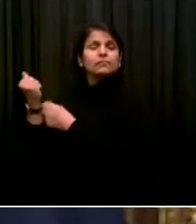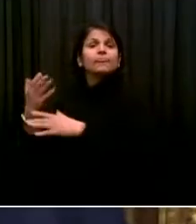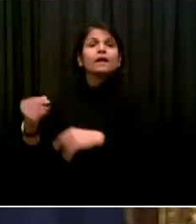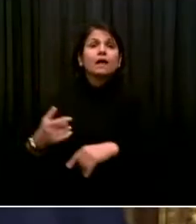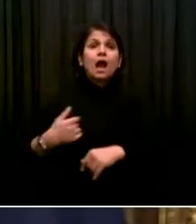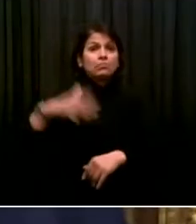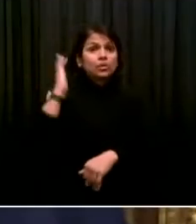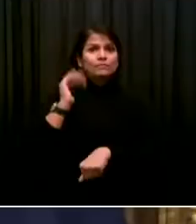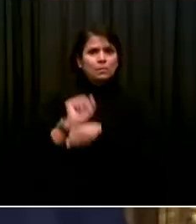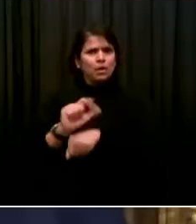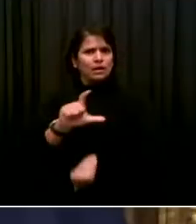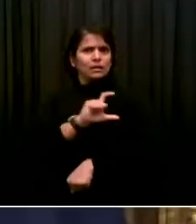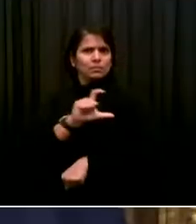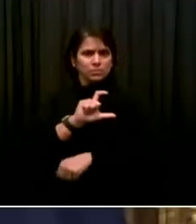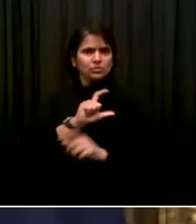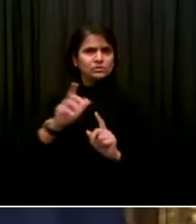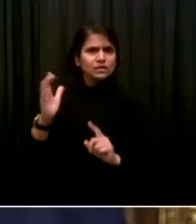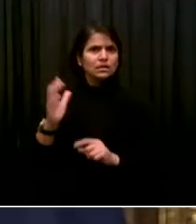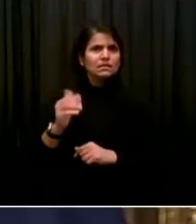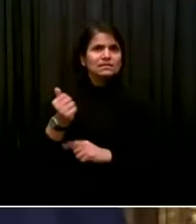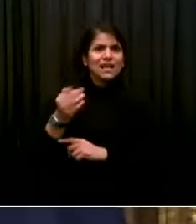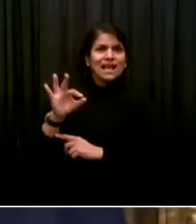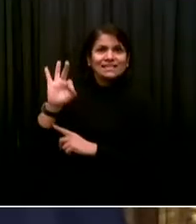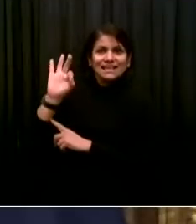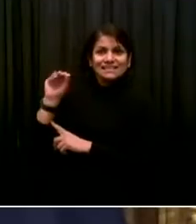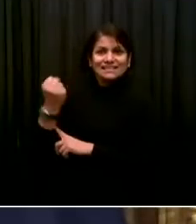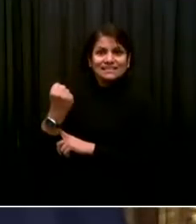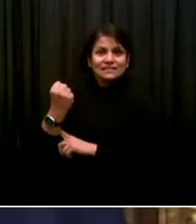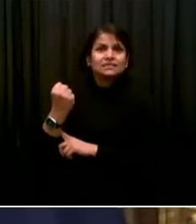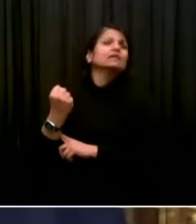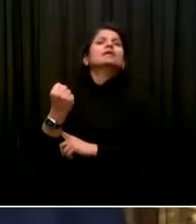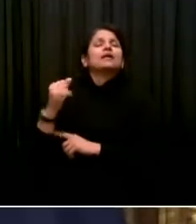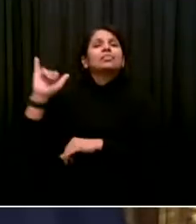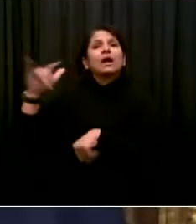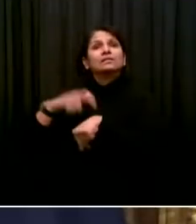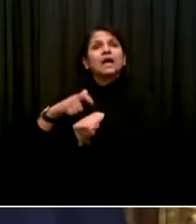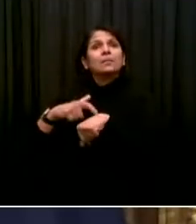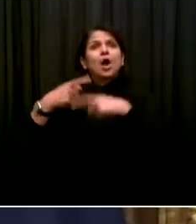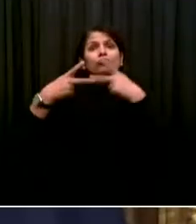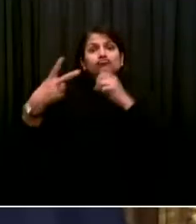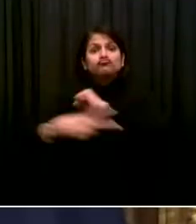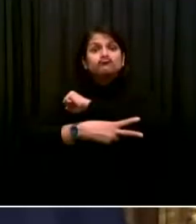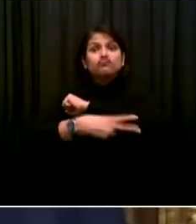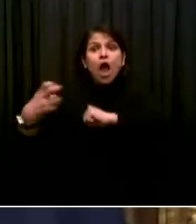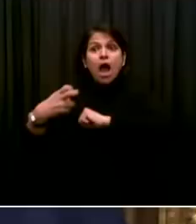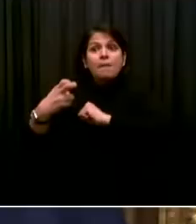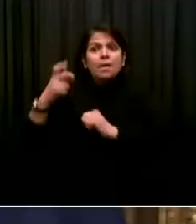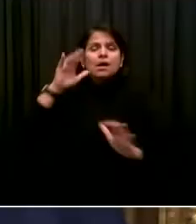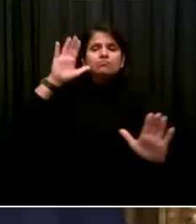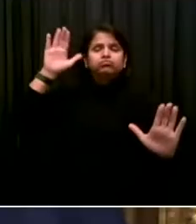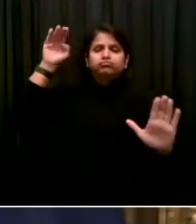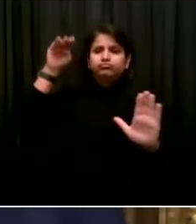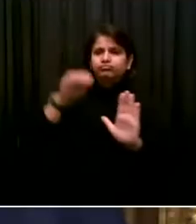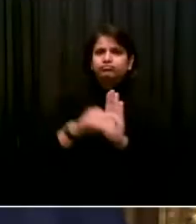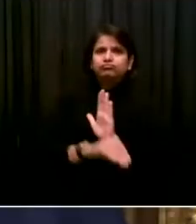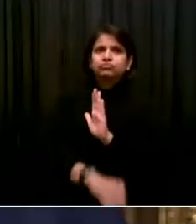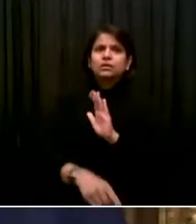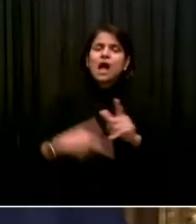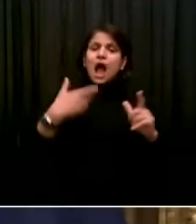HANDS. I WAS A TRANSIT OFFICER WHEN EE DROVE DOWN CRI ME IN THE 1990s. I AM NOT A STRANGER TO THIS SUBJECT. I UNDERSTAND